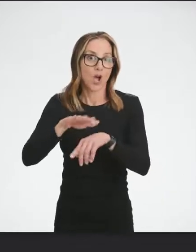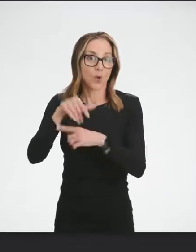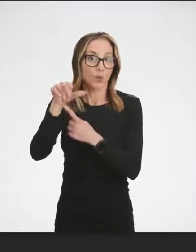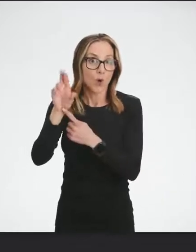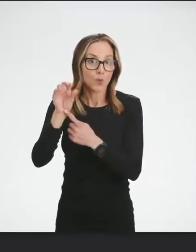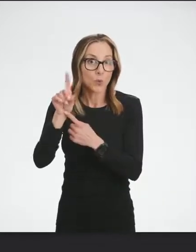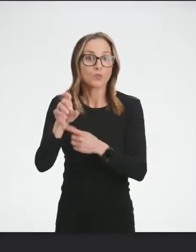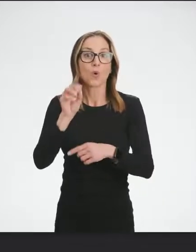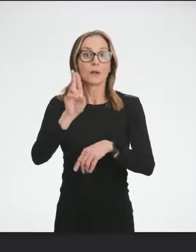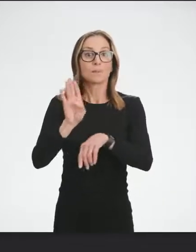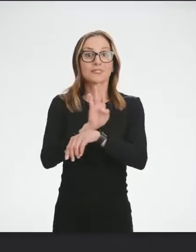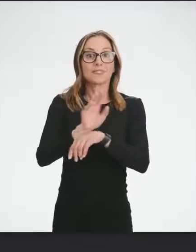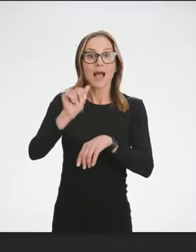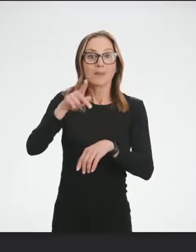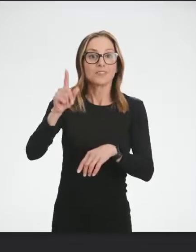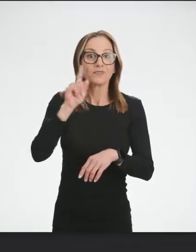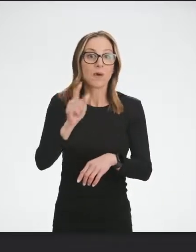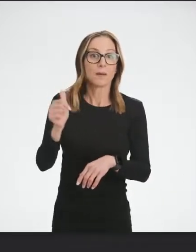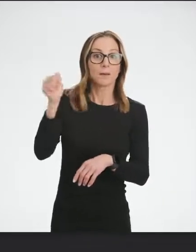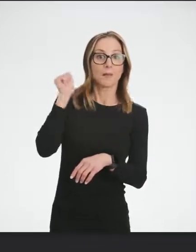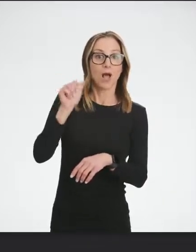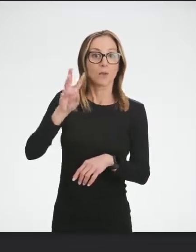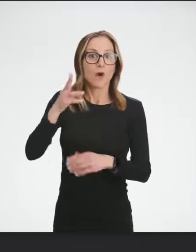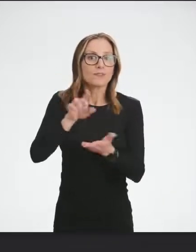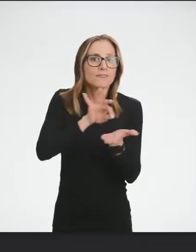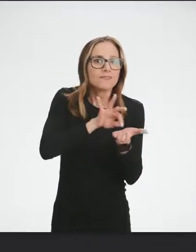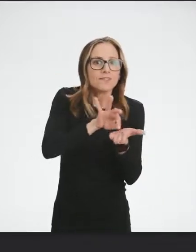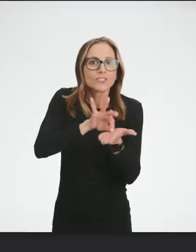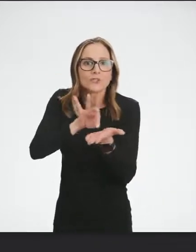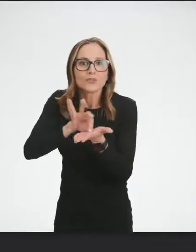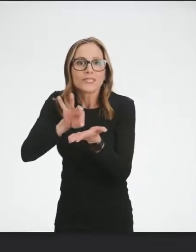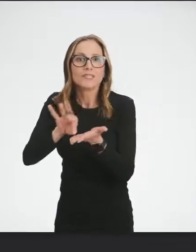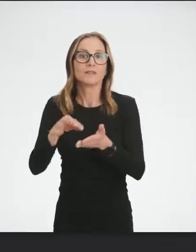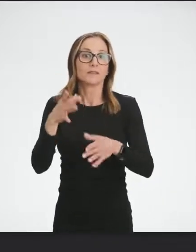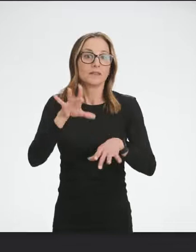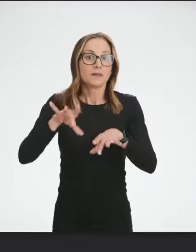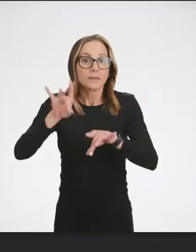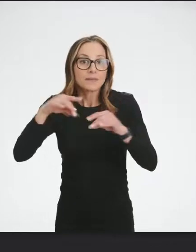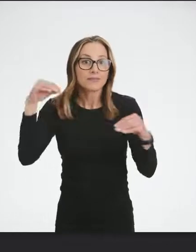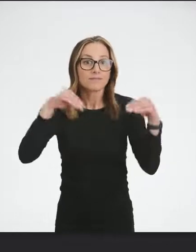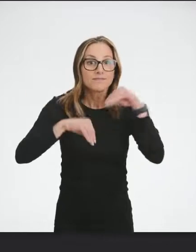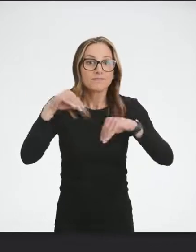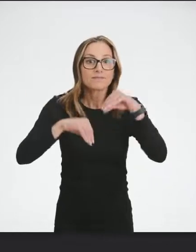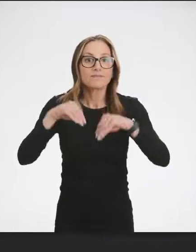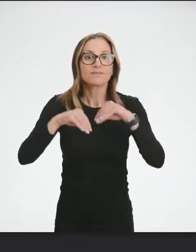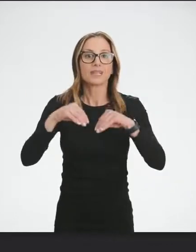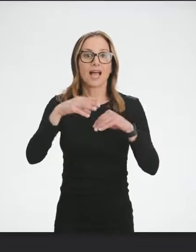for back-of-warehouse inventory management, pick-and pack delivery services, and point of sale kiosks.